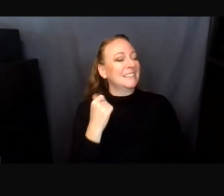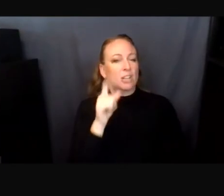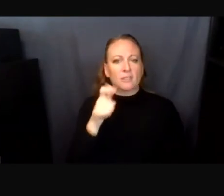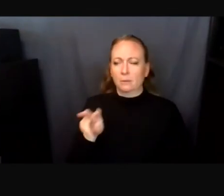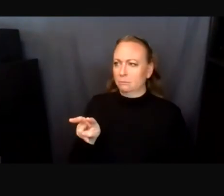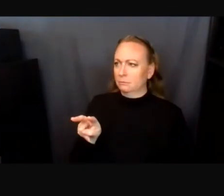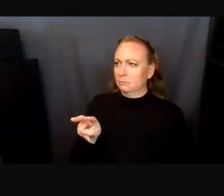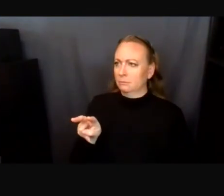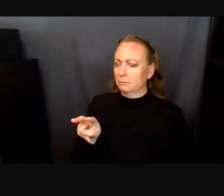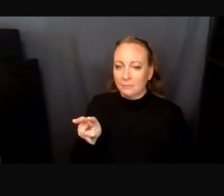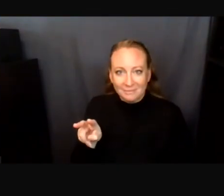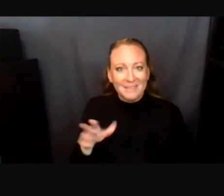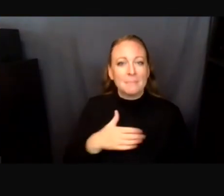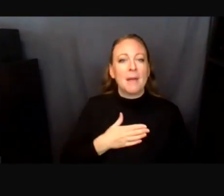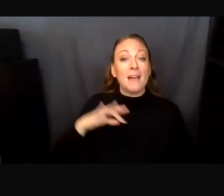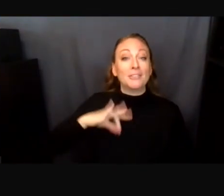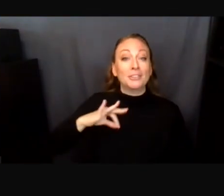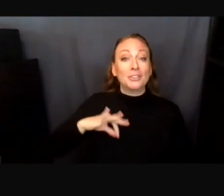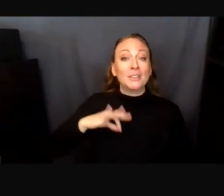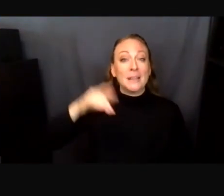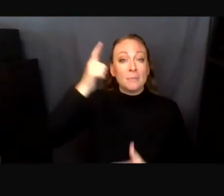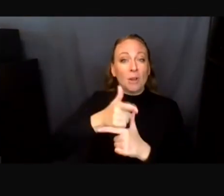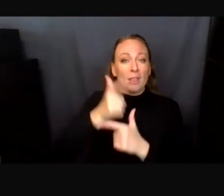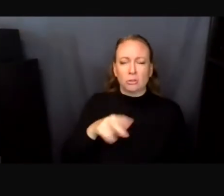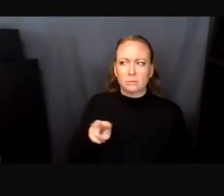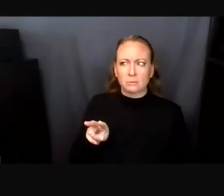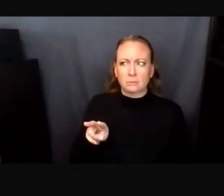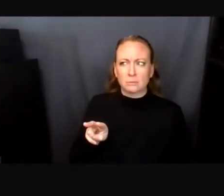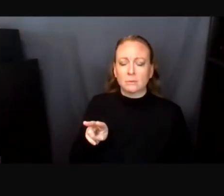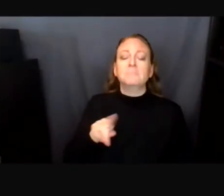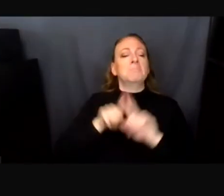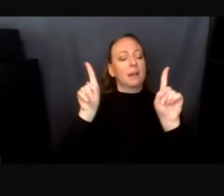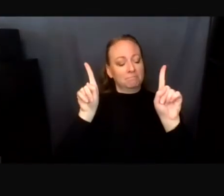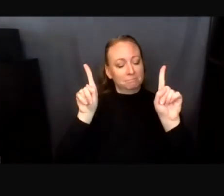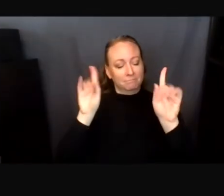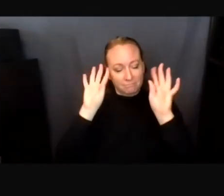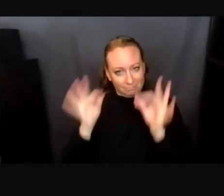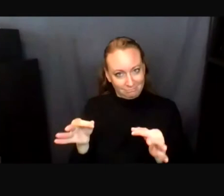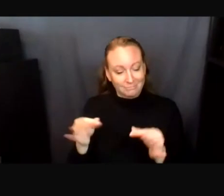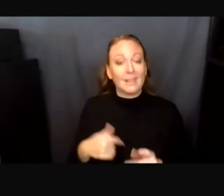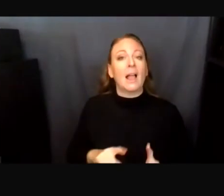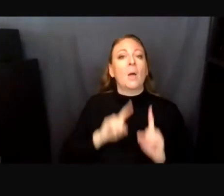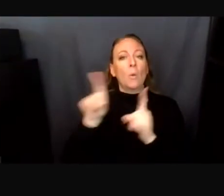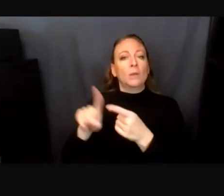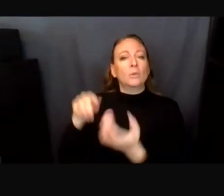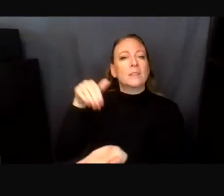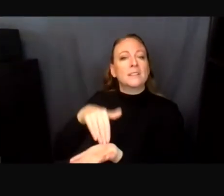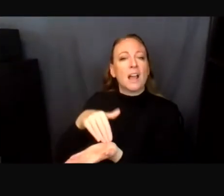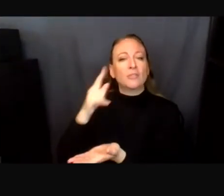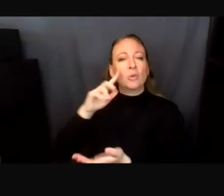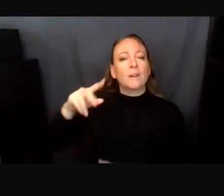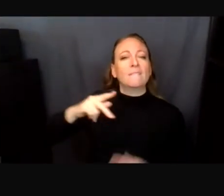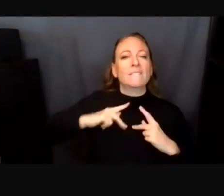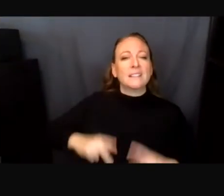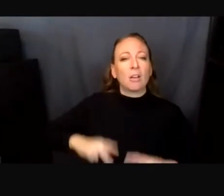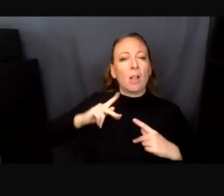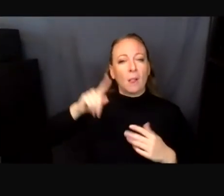But basically, that's what I wanted to do. I went to my physical, and the doctor said,